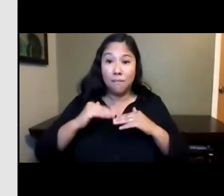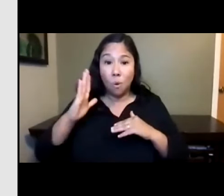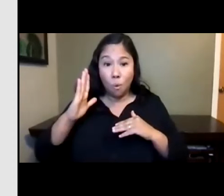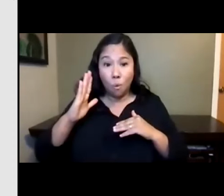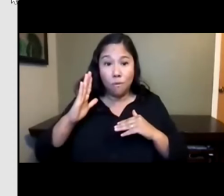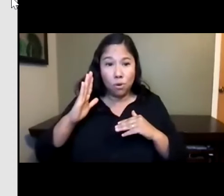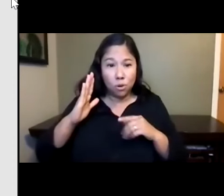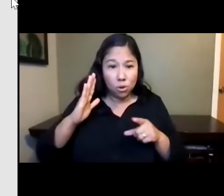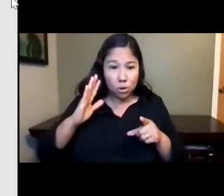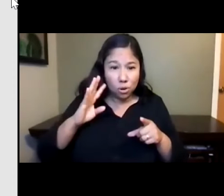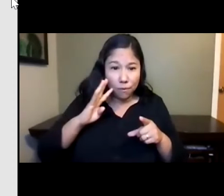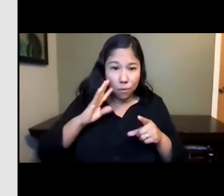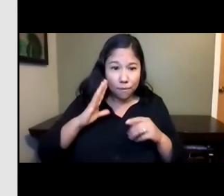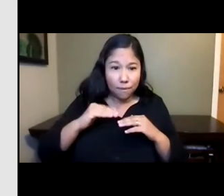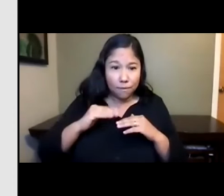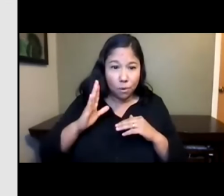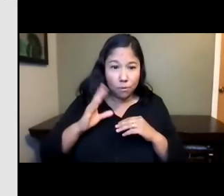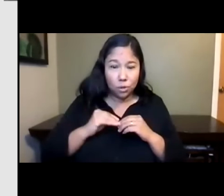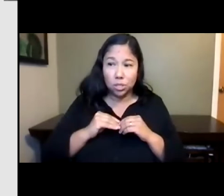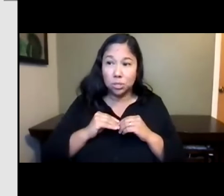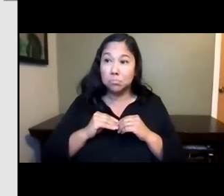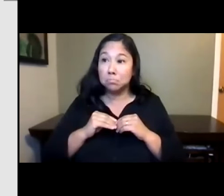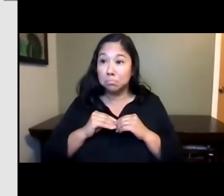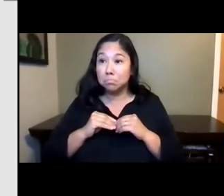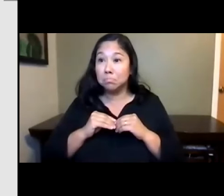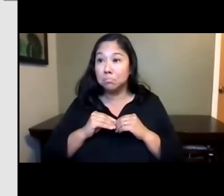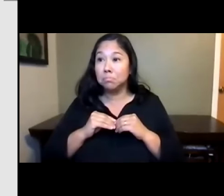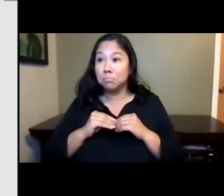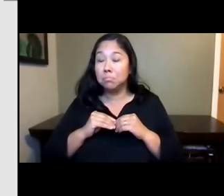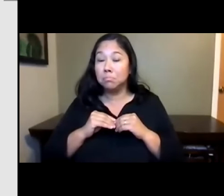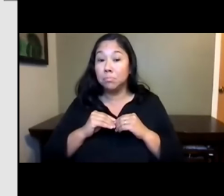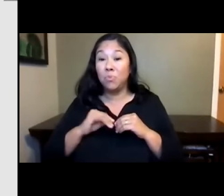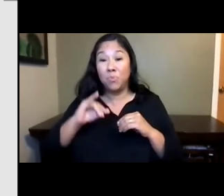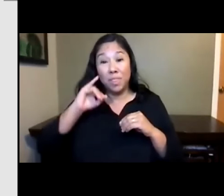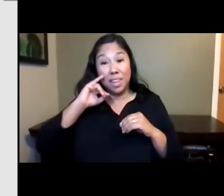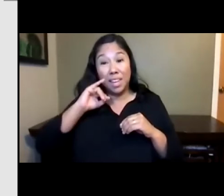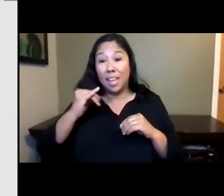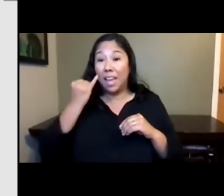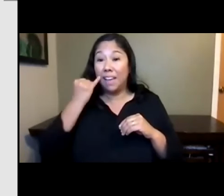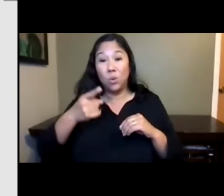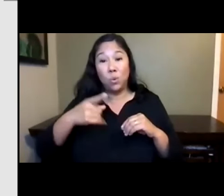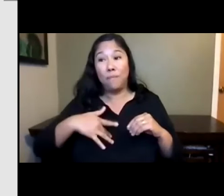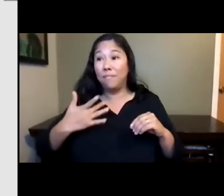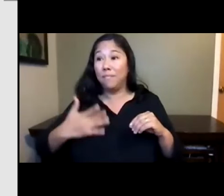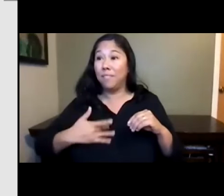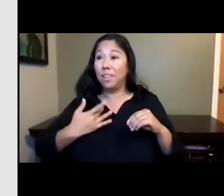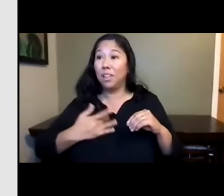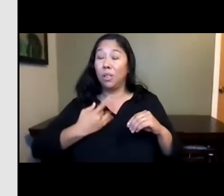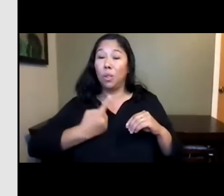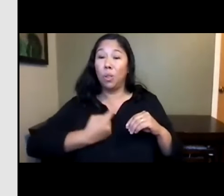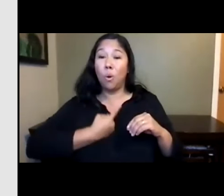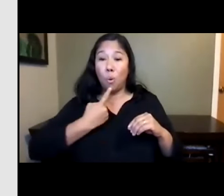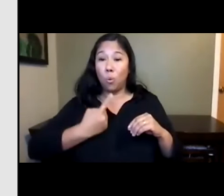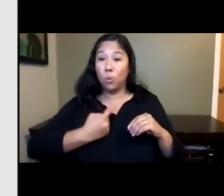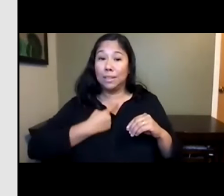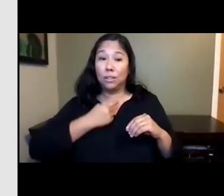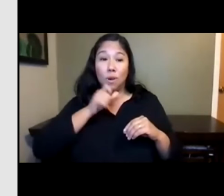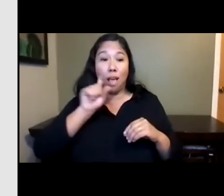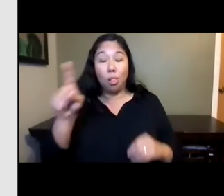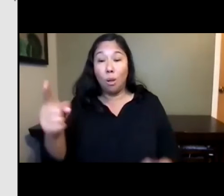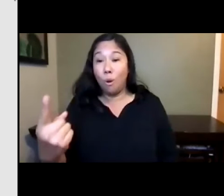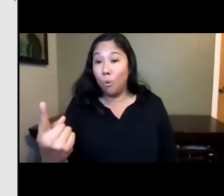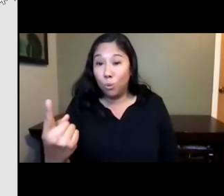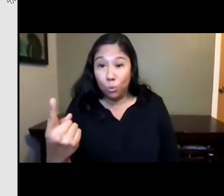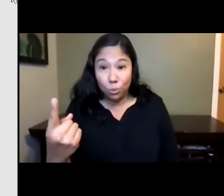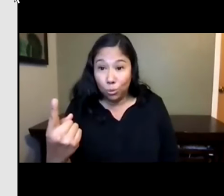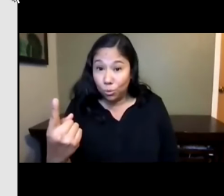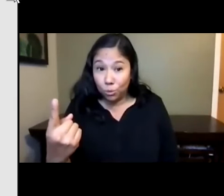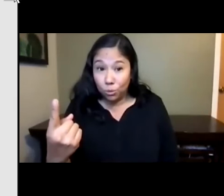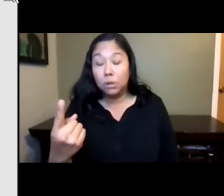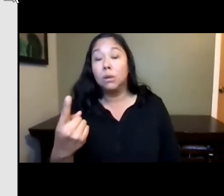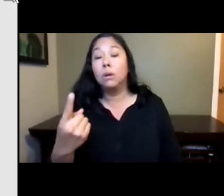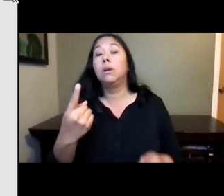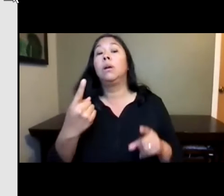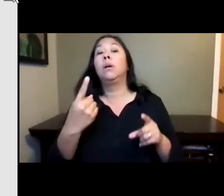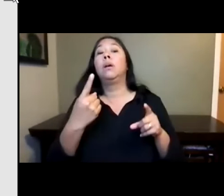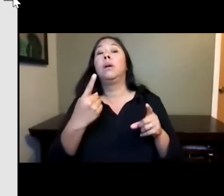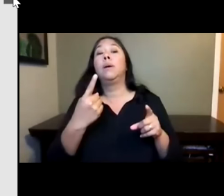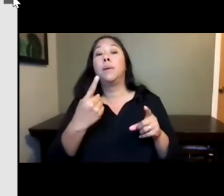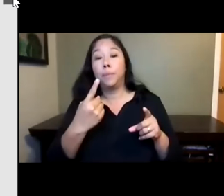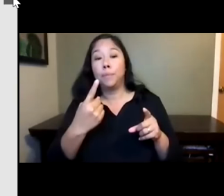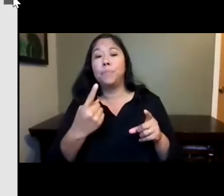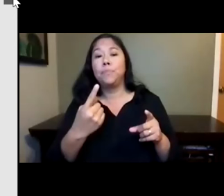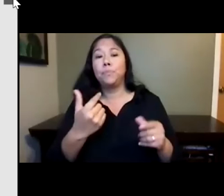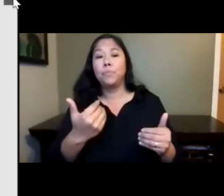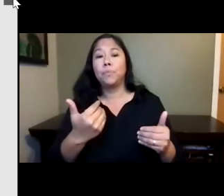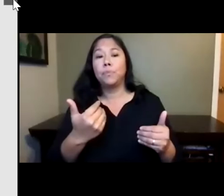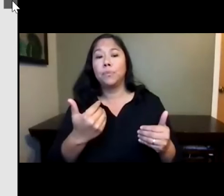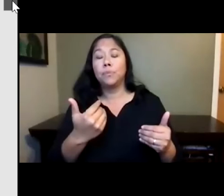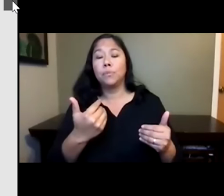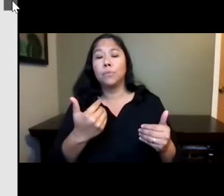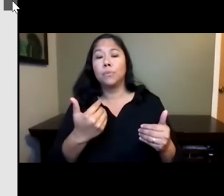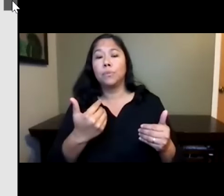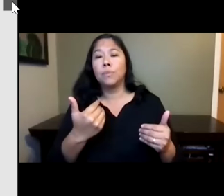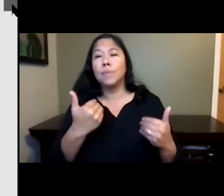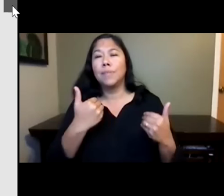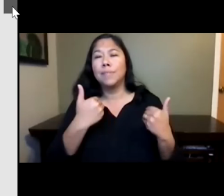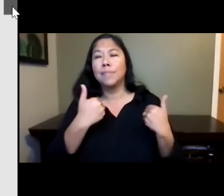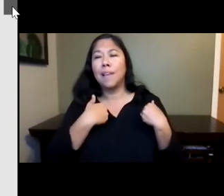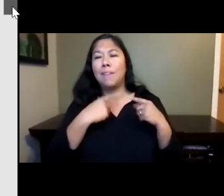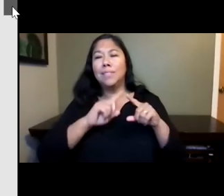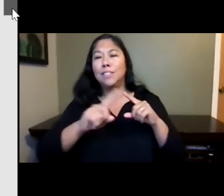It says here: “If you feel lonely, you are not alone.” They have ideas of what to do and they